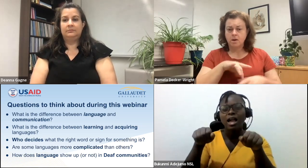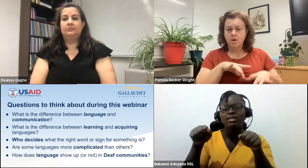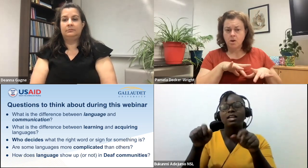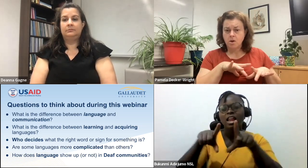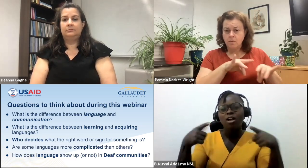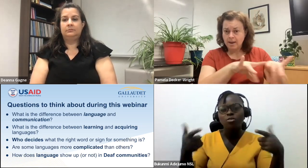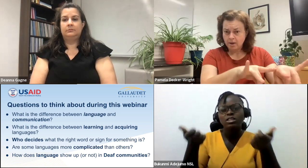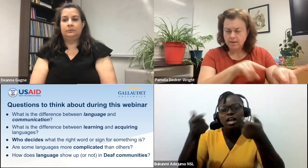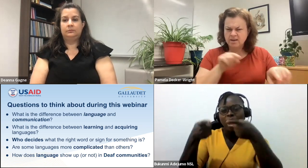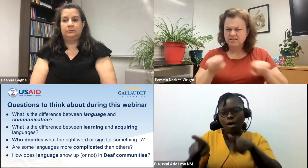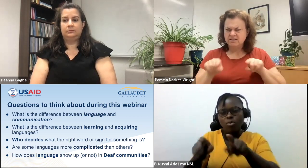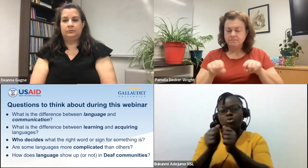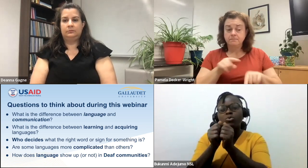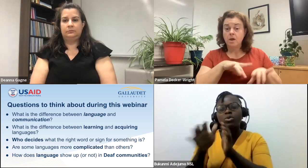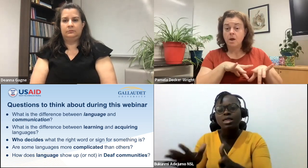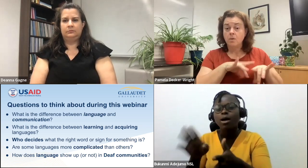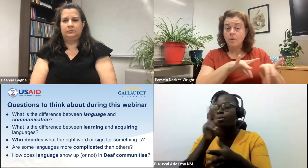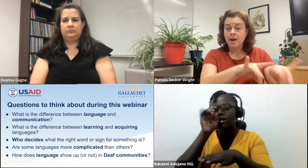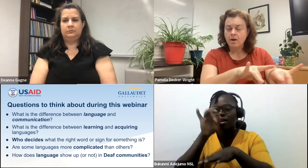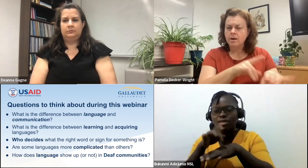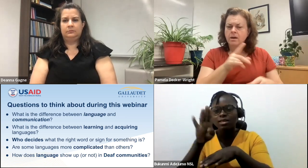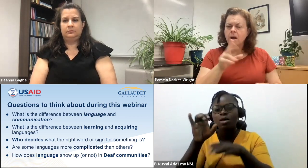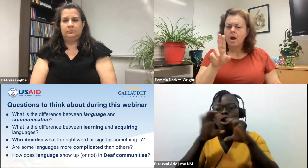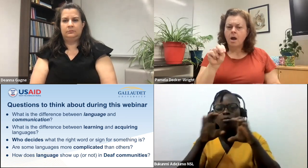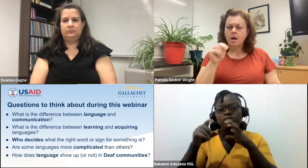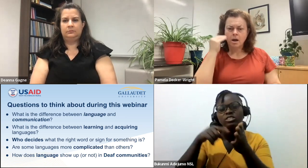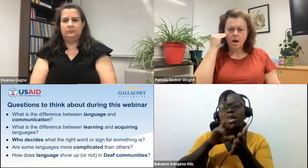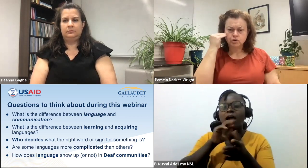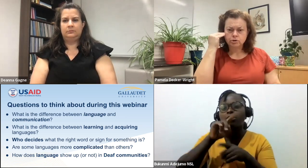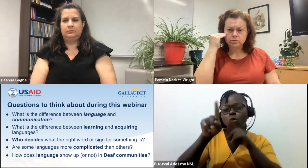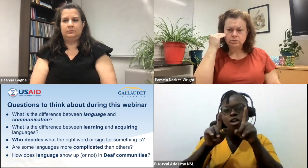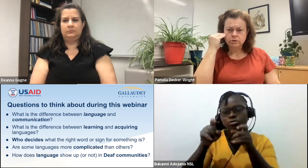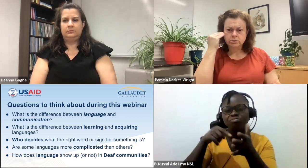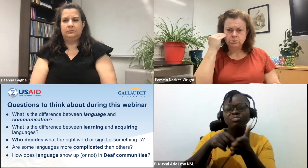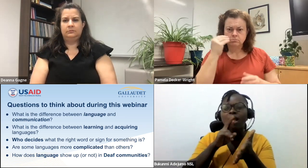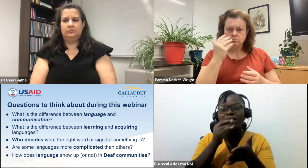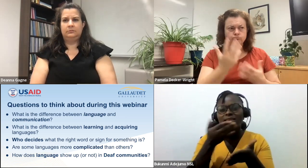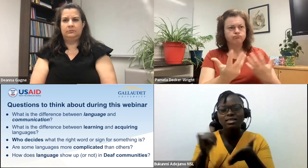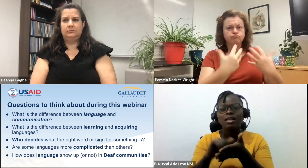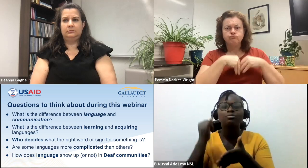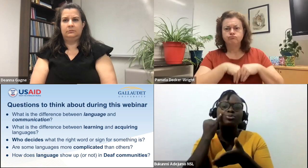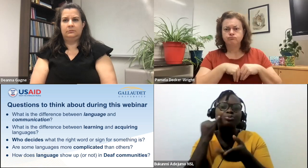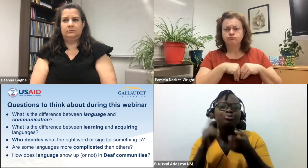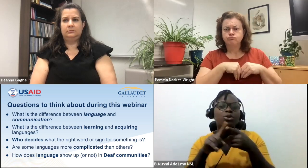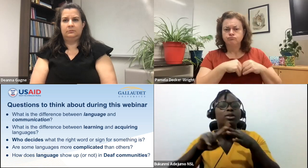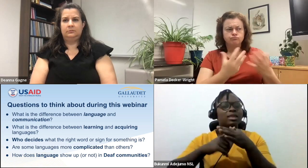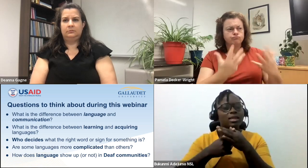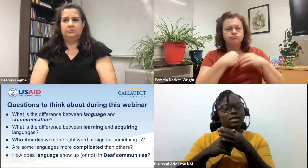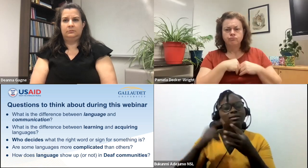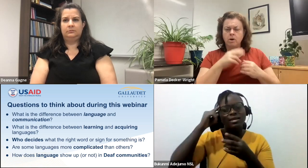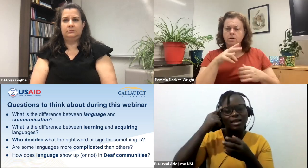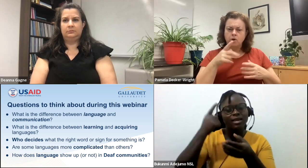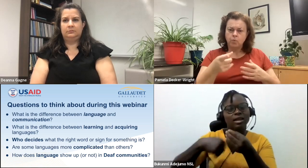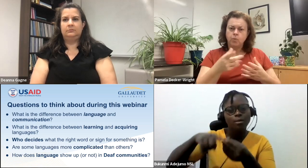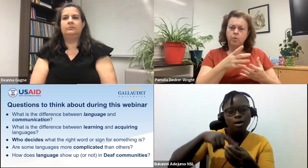and we're also talking about language, learning, and language, acquisition. language, acquisition is something that happens unconsciously.